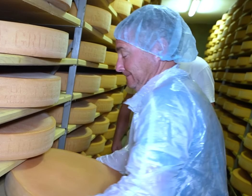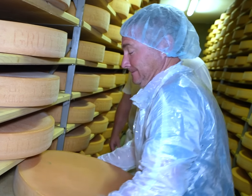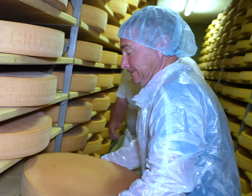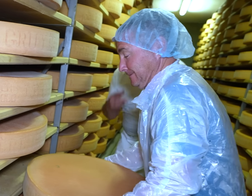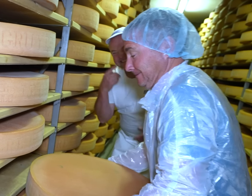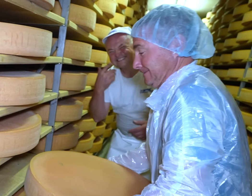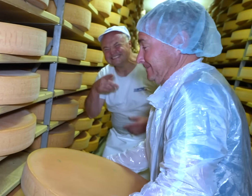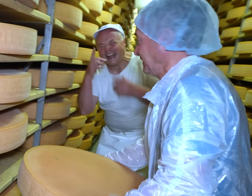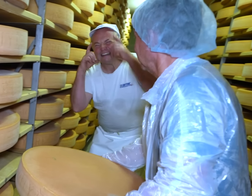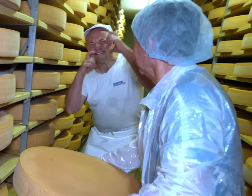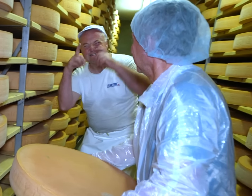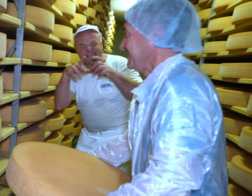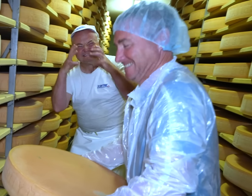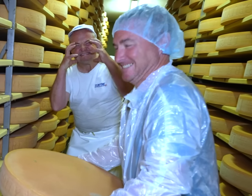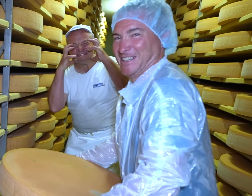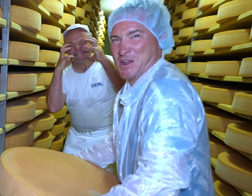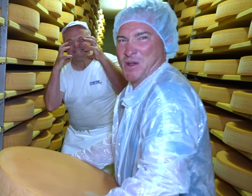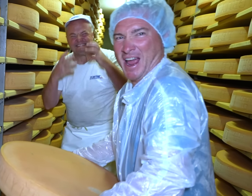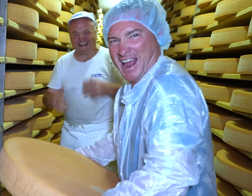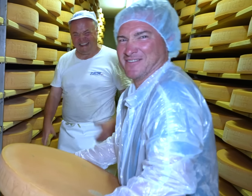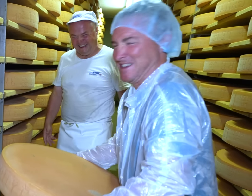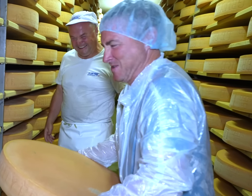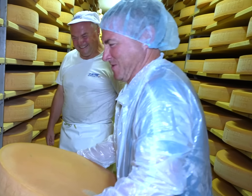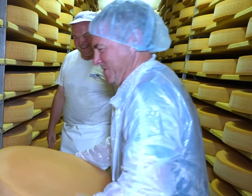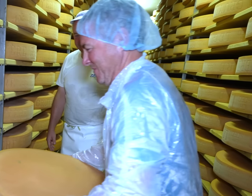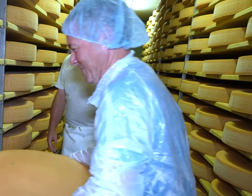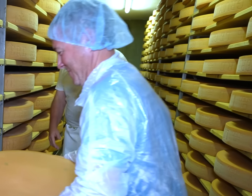Wow, look at your expression! So heavy!